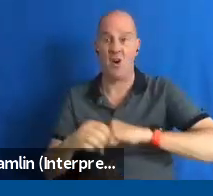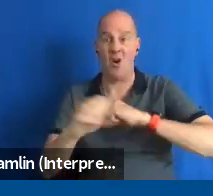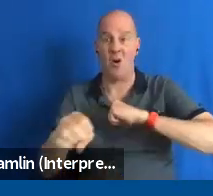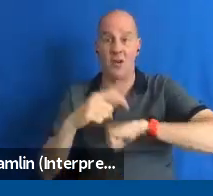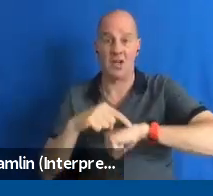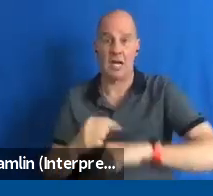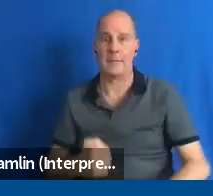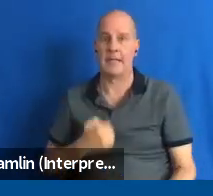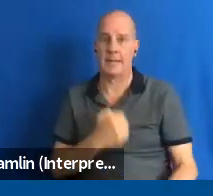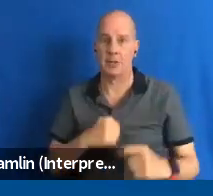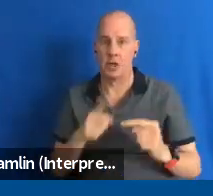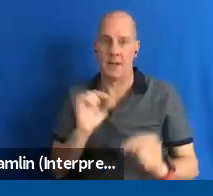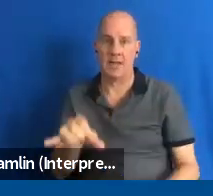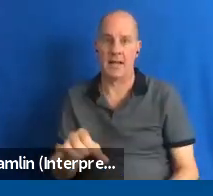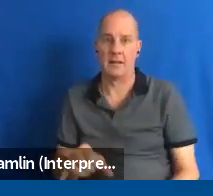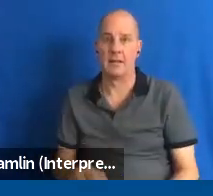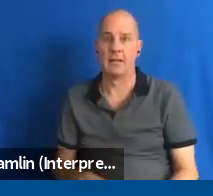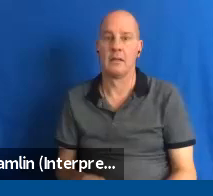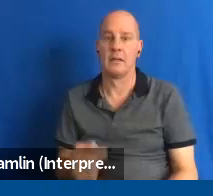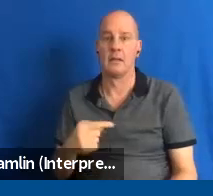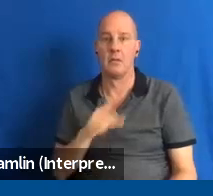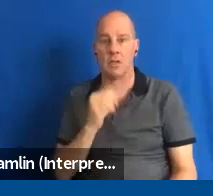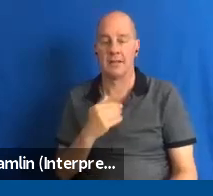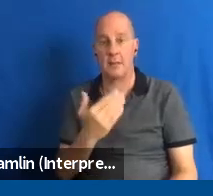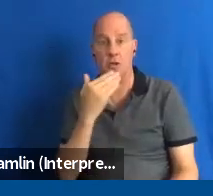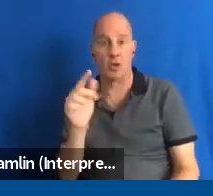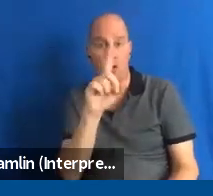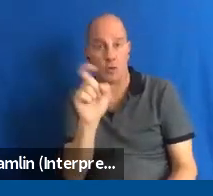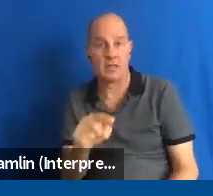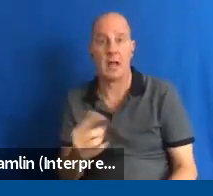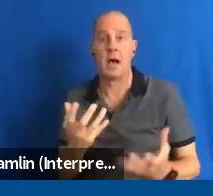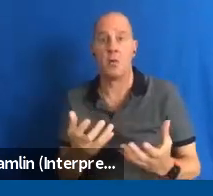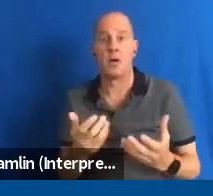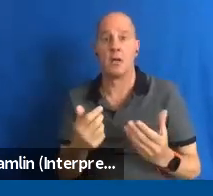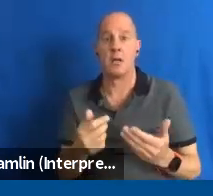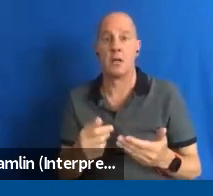about that. We're getting into some interesting questions. I do want to add to Jason's answer.